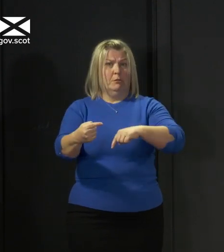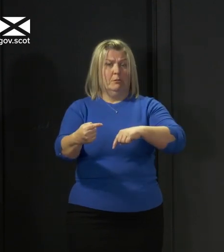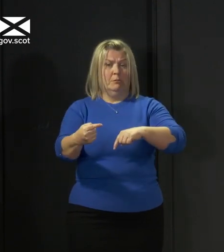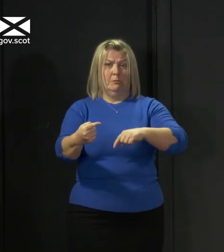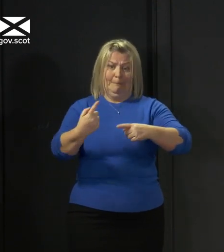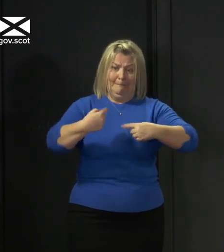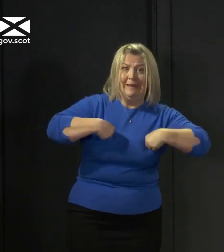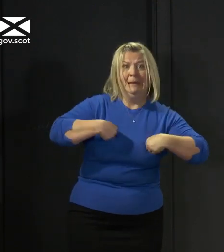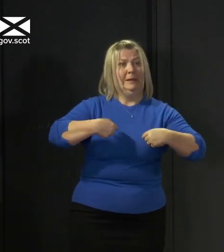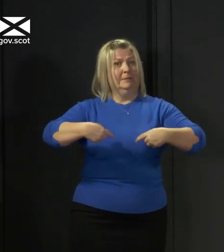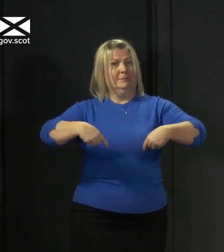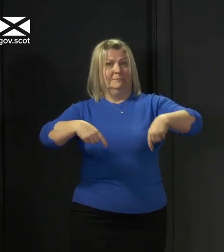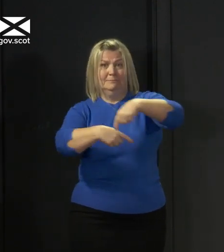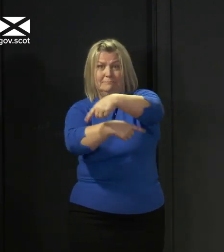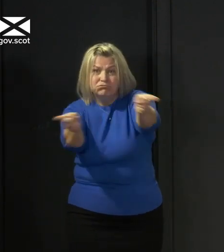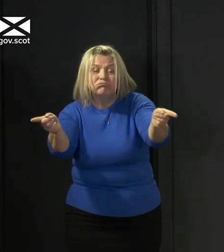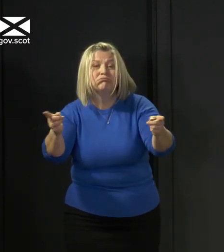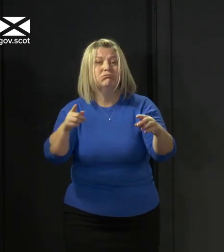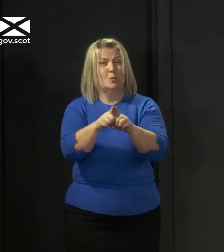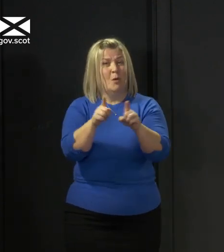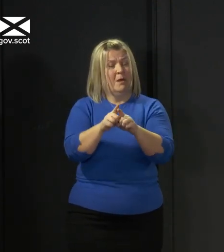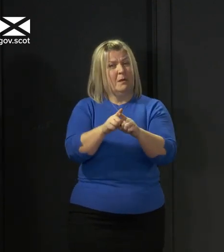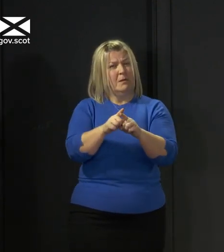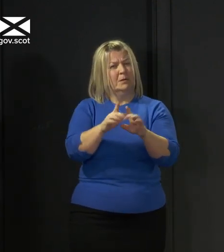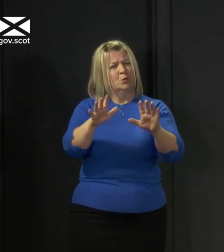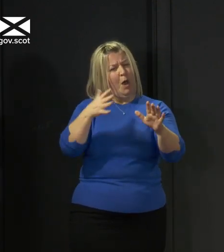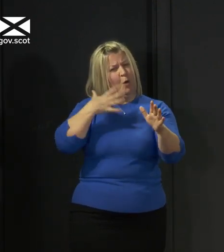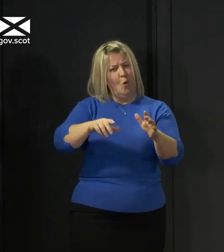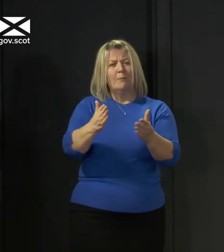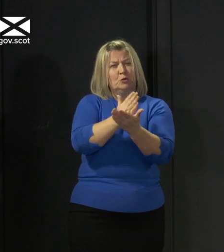included in and aware of that decision-making process but for now let